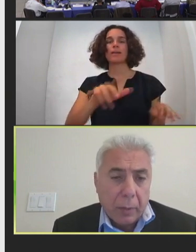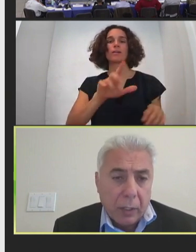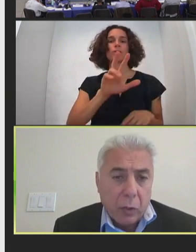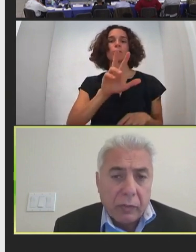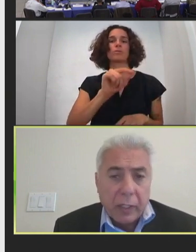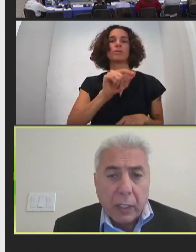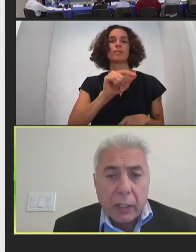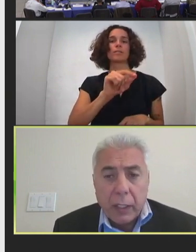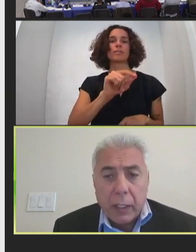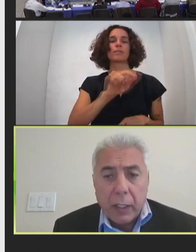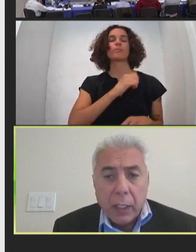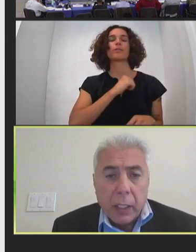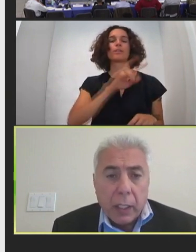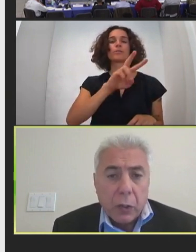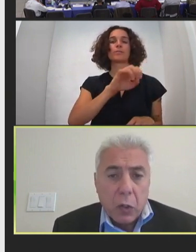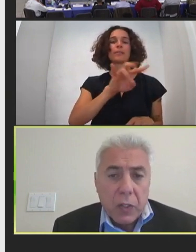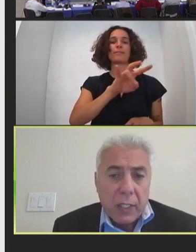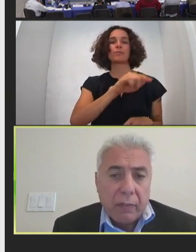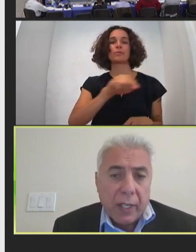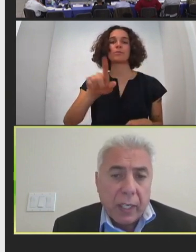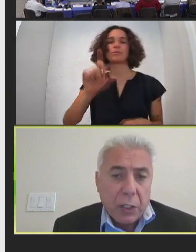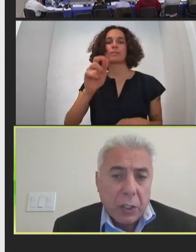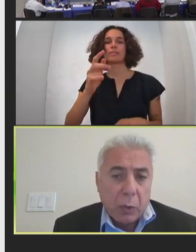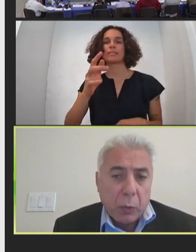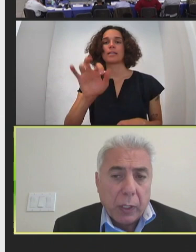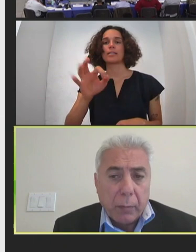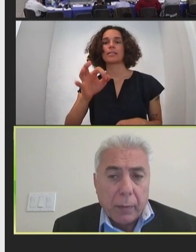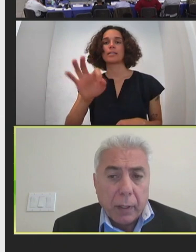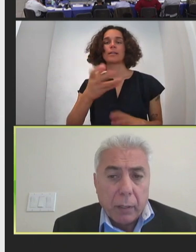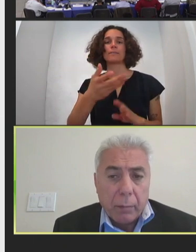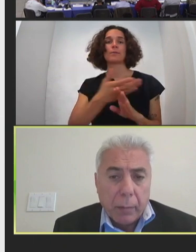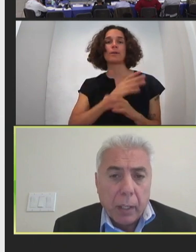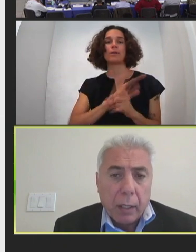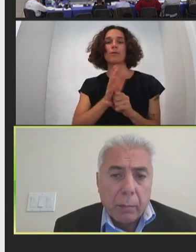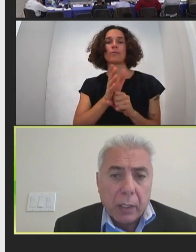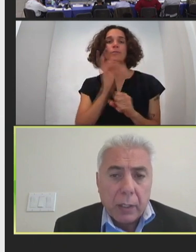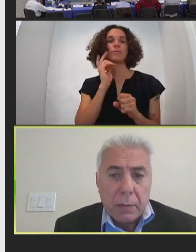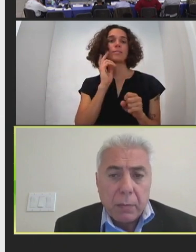pre-COVID-19. And you could see the variation between MMR, hepatitis B,